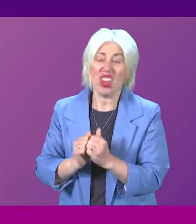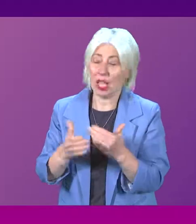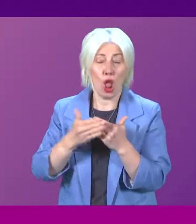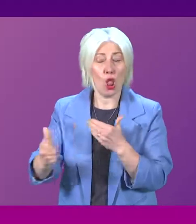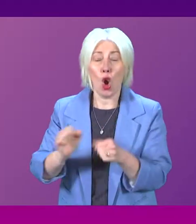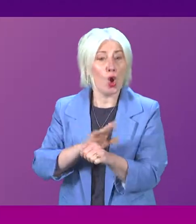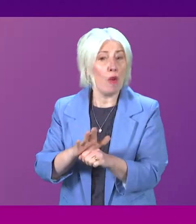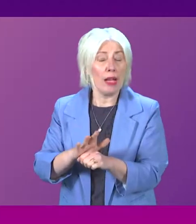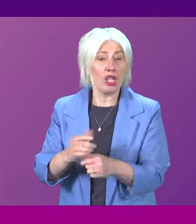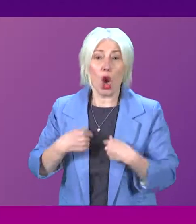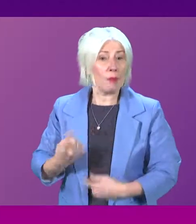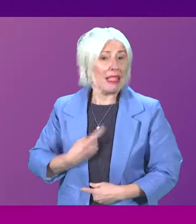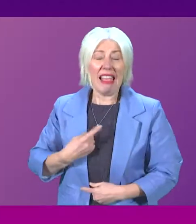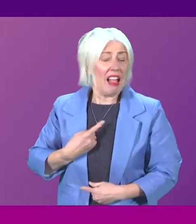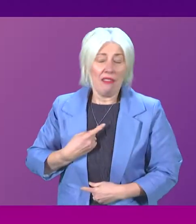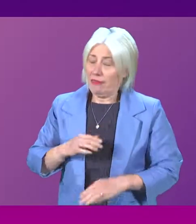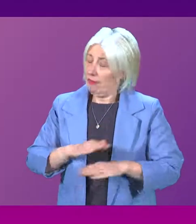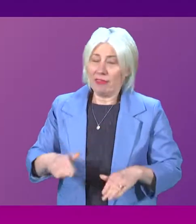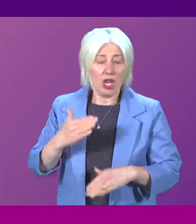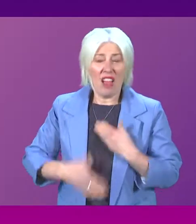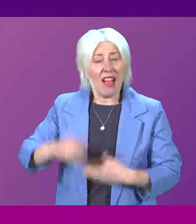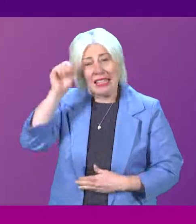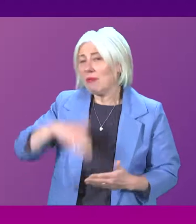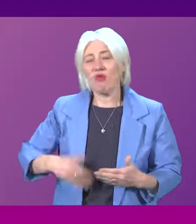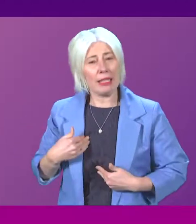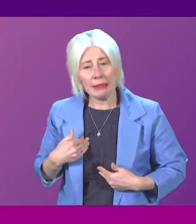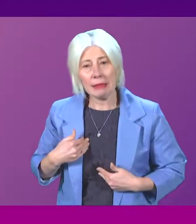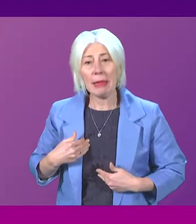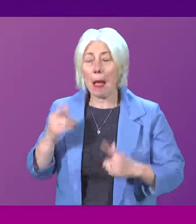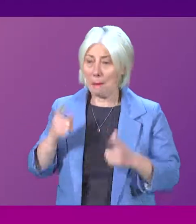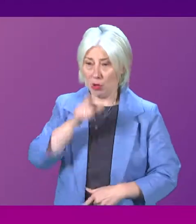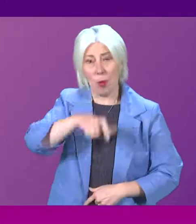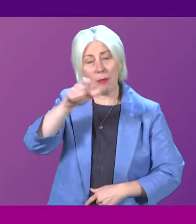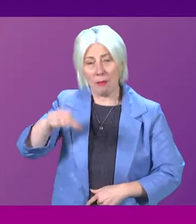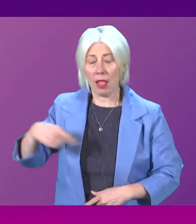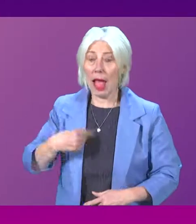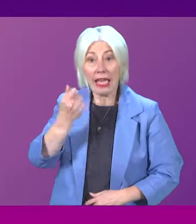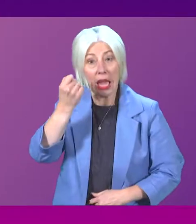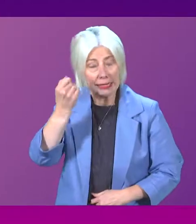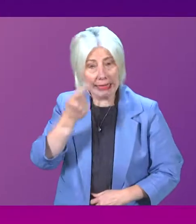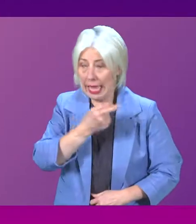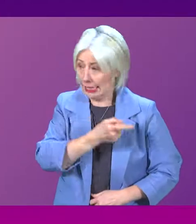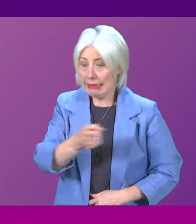the impact, because I have not experienced it, but I understand the suffering of individuals